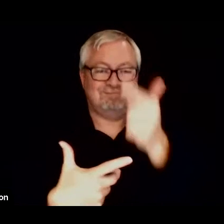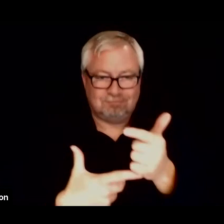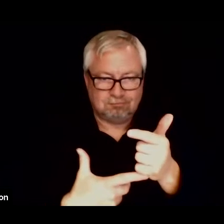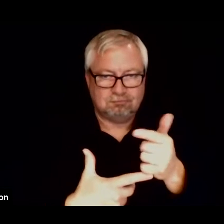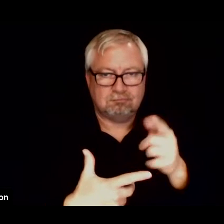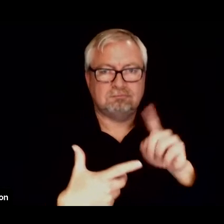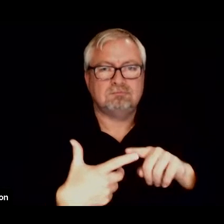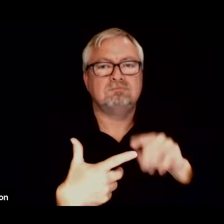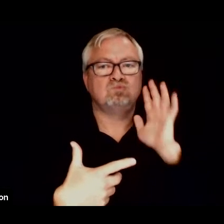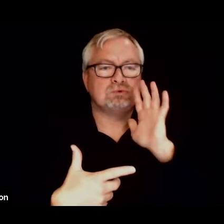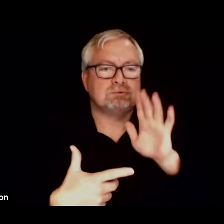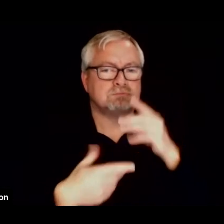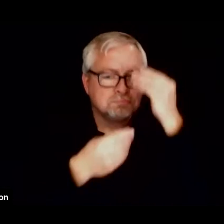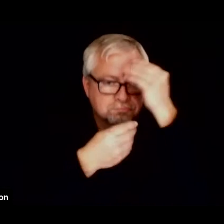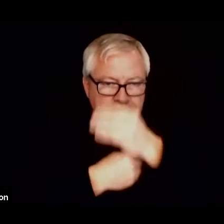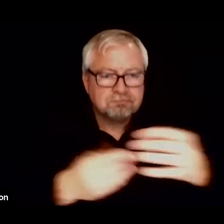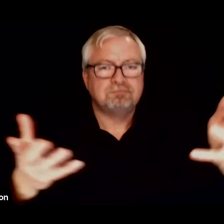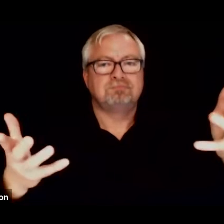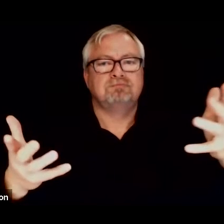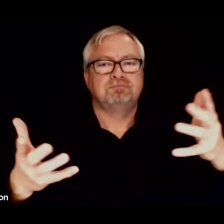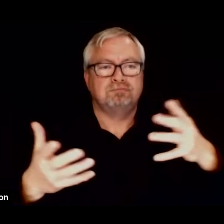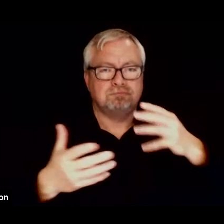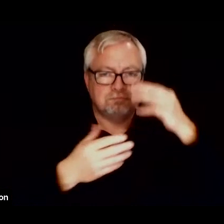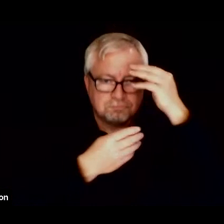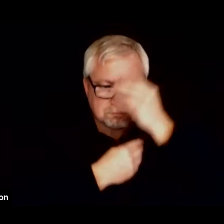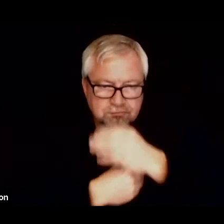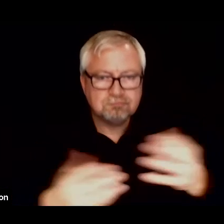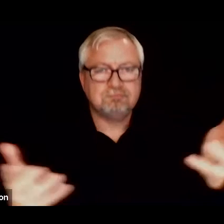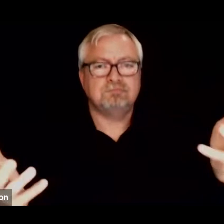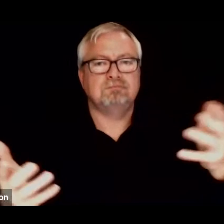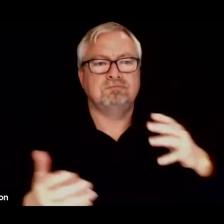and what that's going to look like, what that timing might be, and how to go about